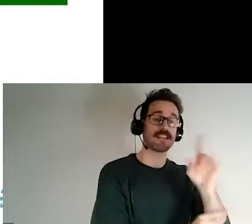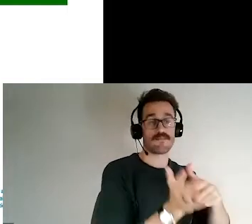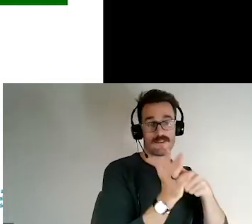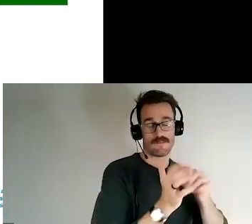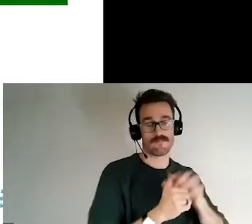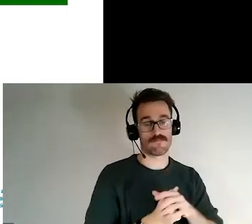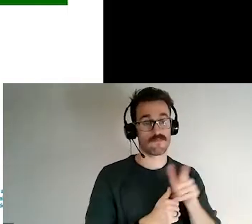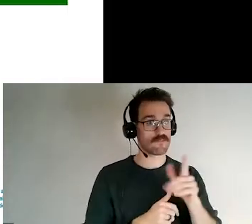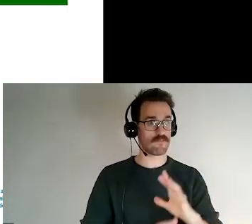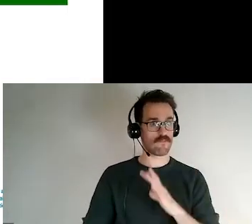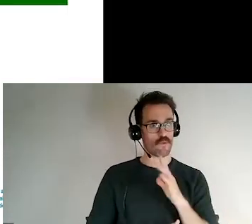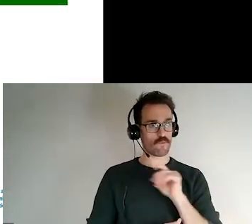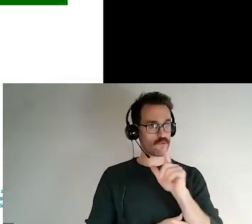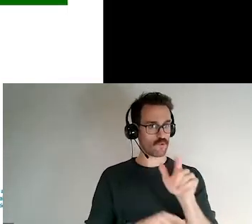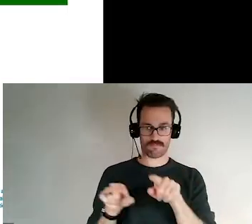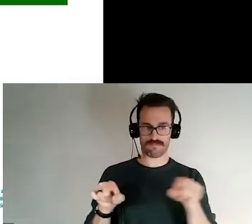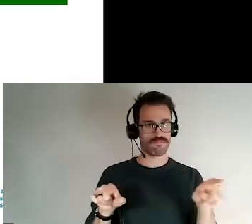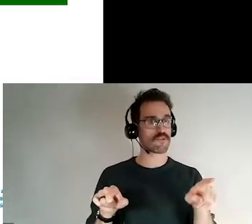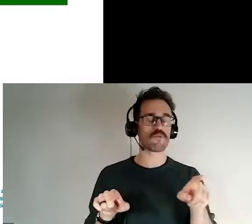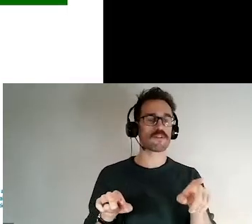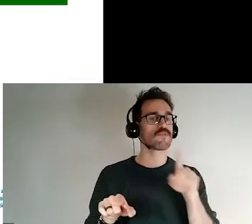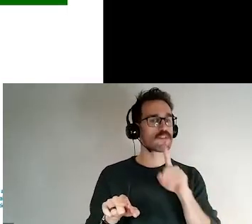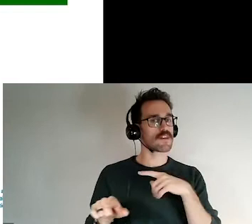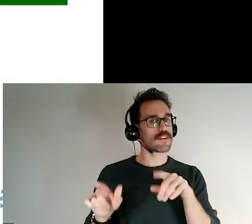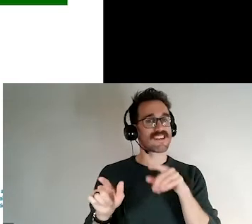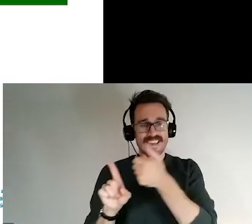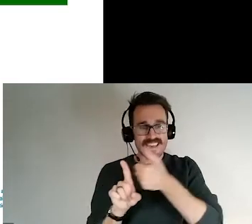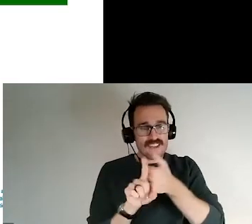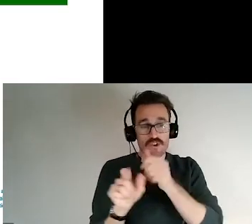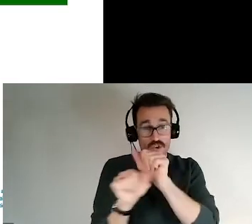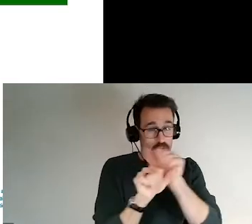demands tool. These tend to be very in-depth for very specific jobs. We want this to be applicable